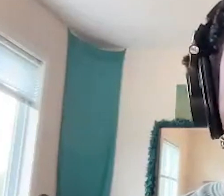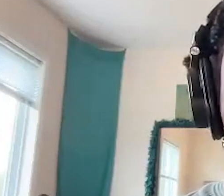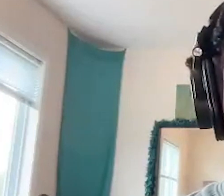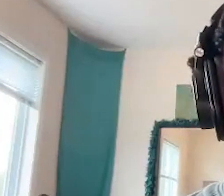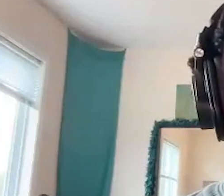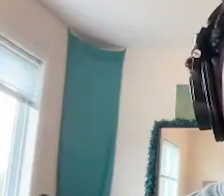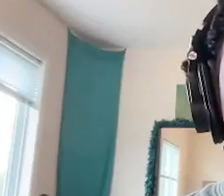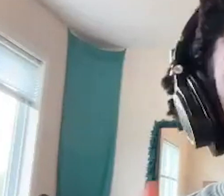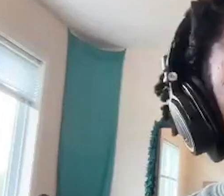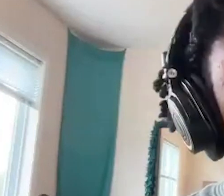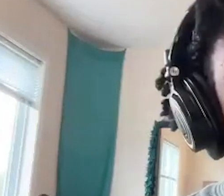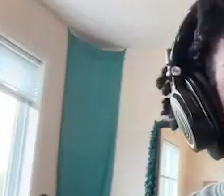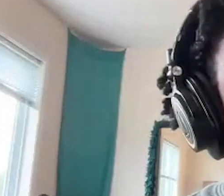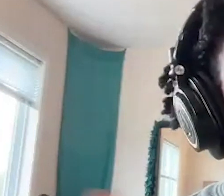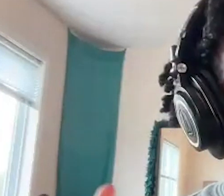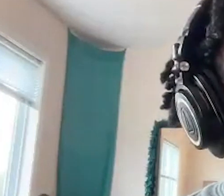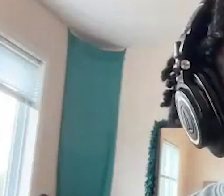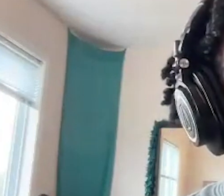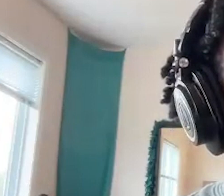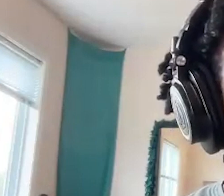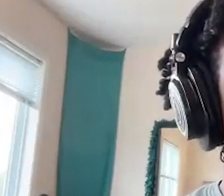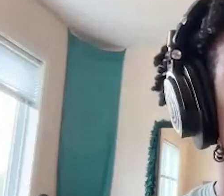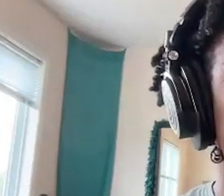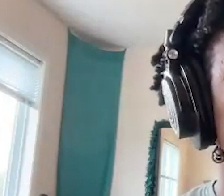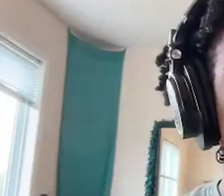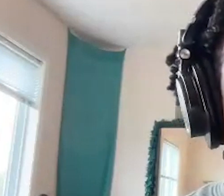the social justice lady, you're angry.’ And it's like: “well, but